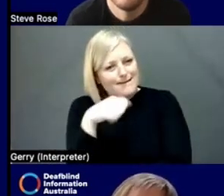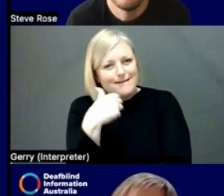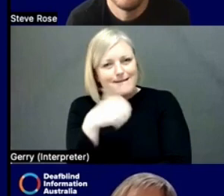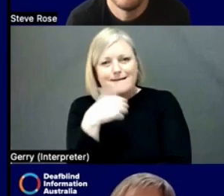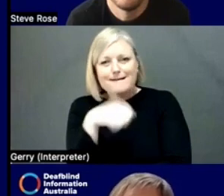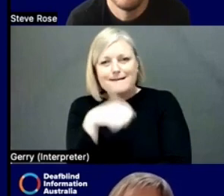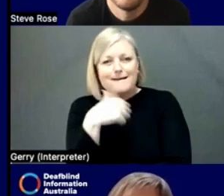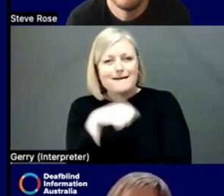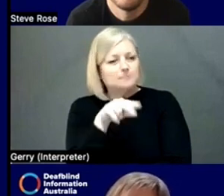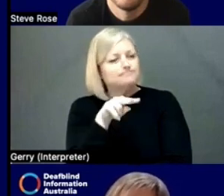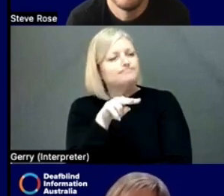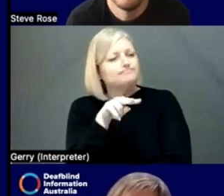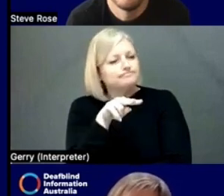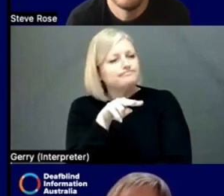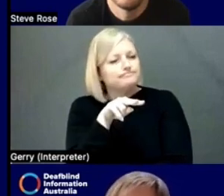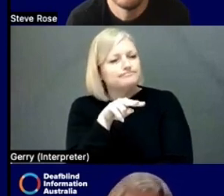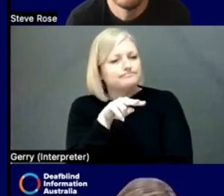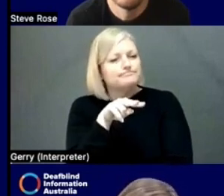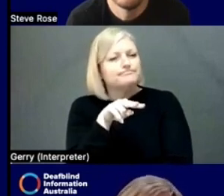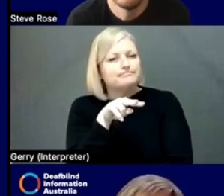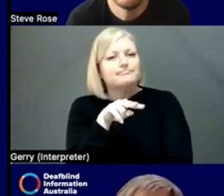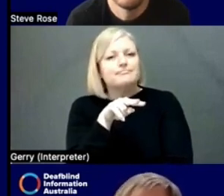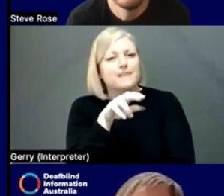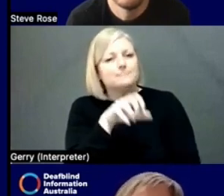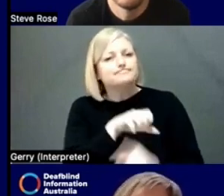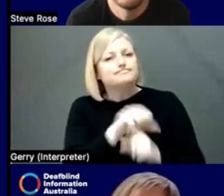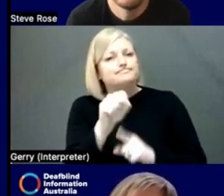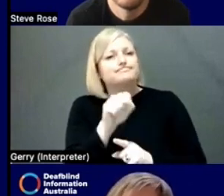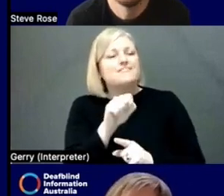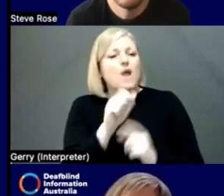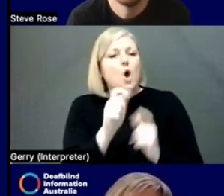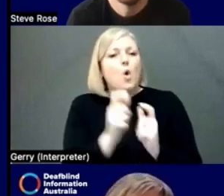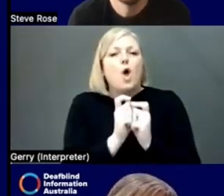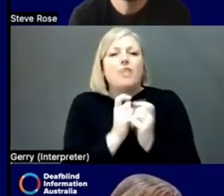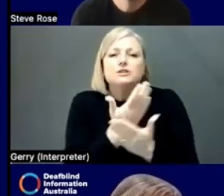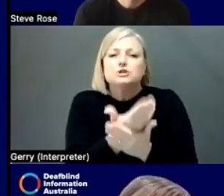there's all this, yeah, you can have a narrative without formal language.